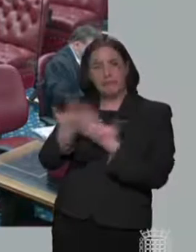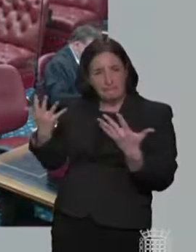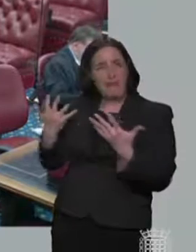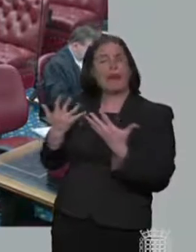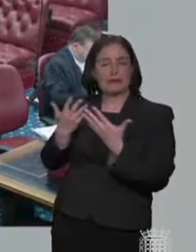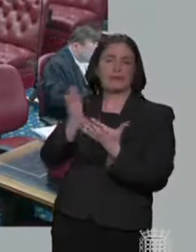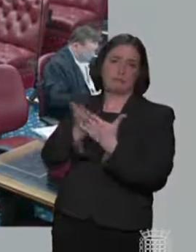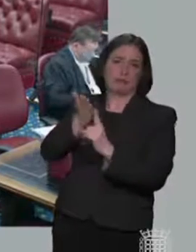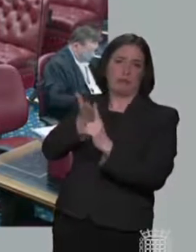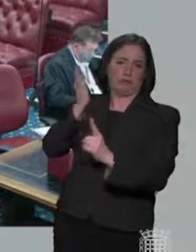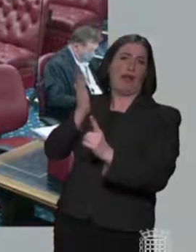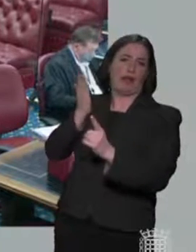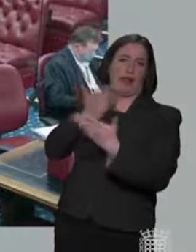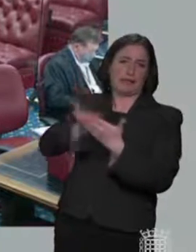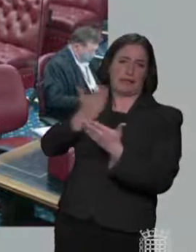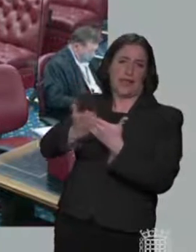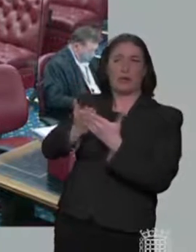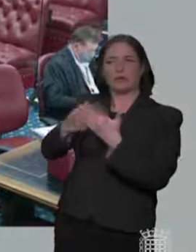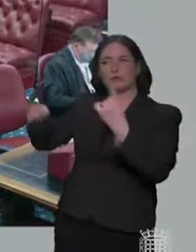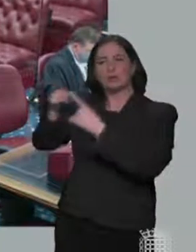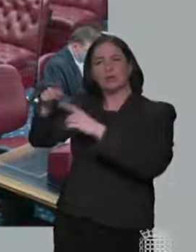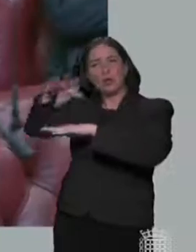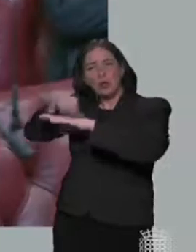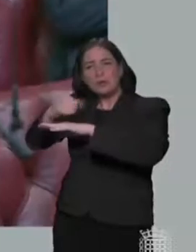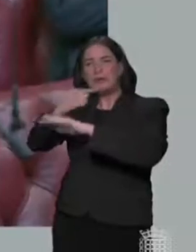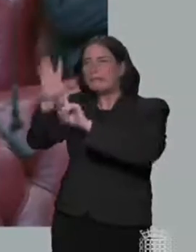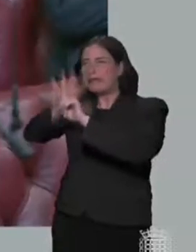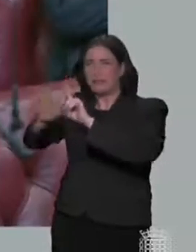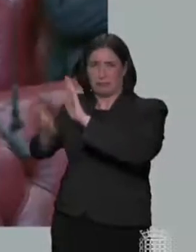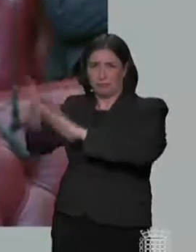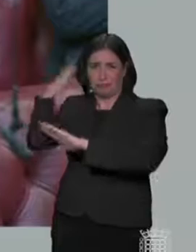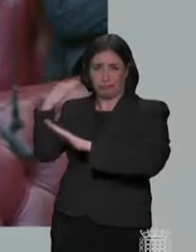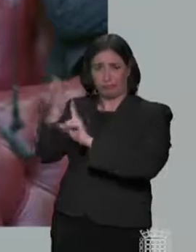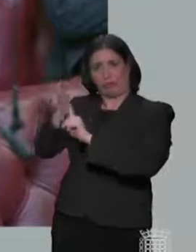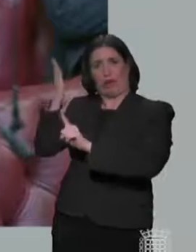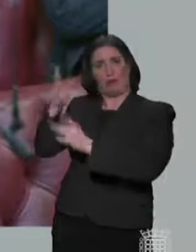enshrining it in their constitutions and what i learned in that process was that legal recognition